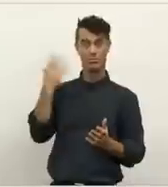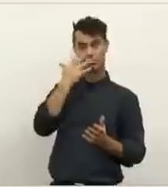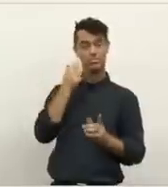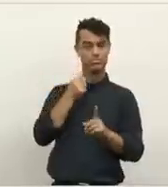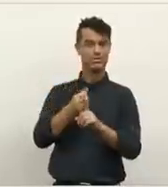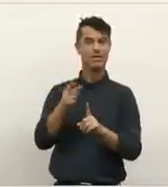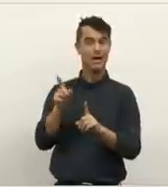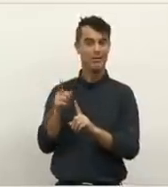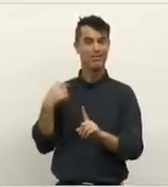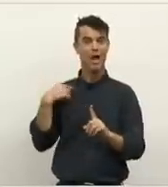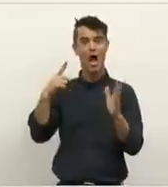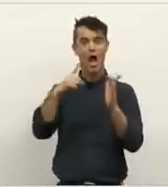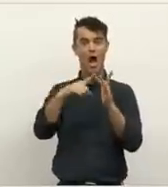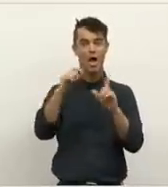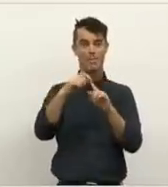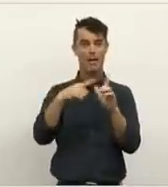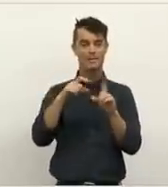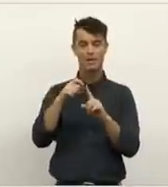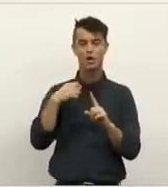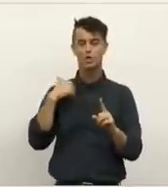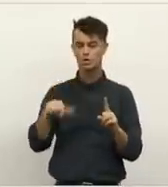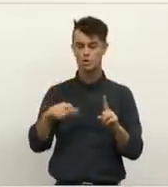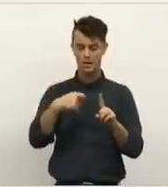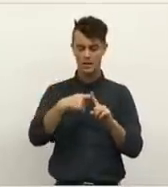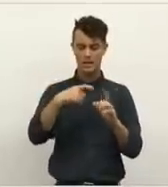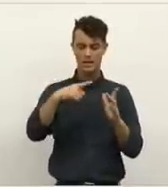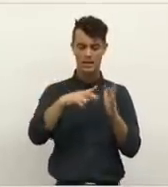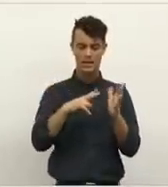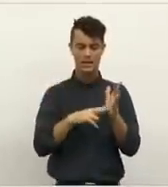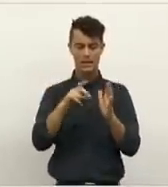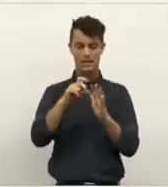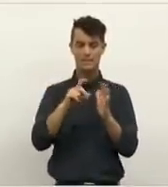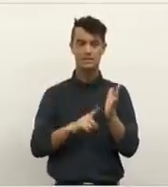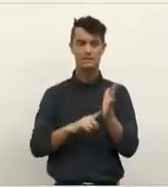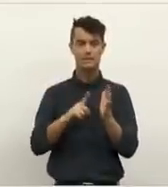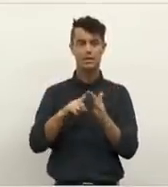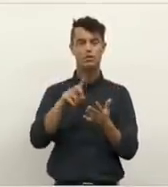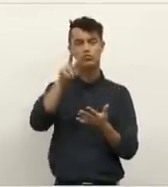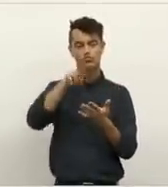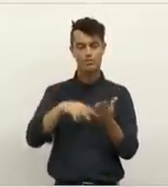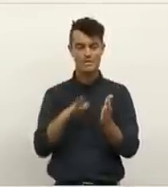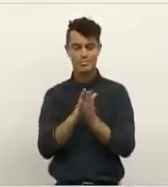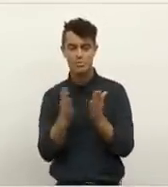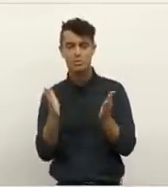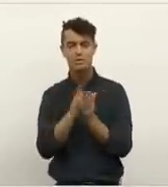So I will use Kindle a lot to read books, and I can change the font size and the background